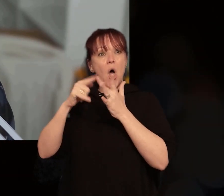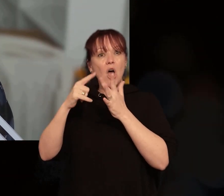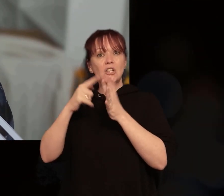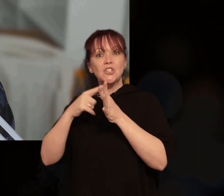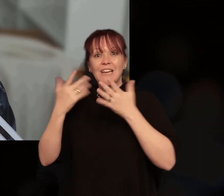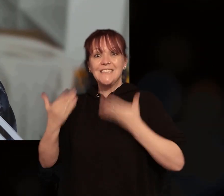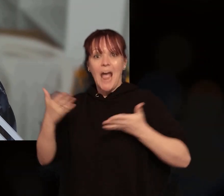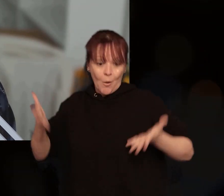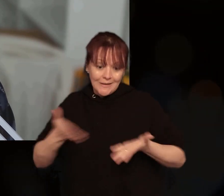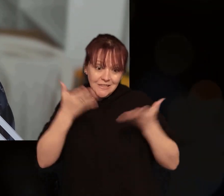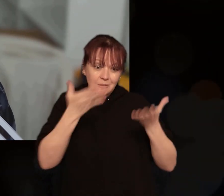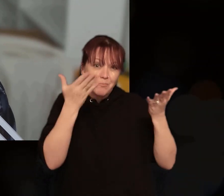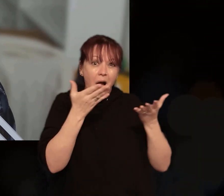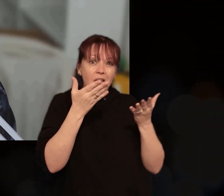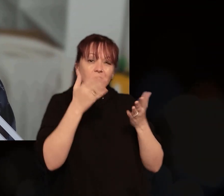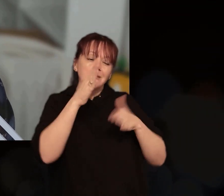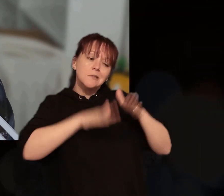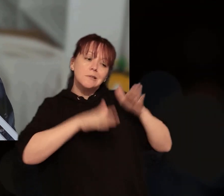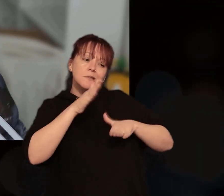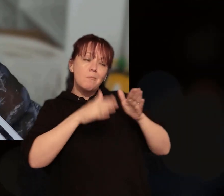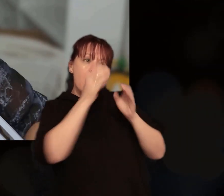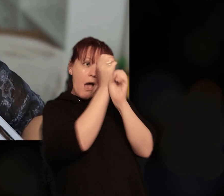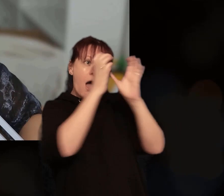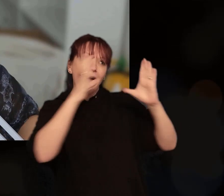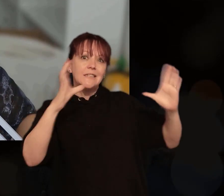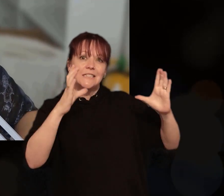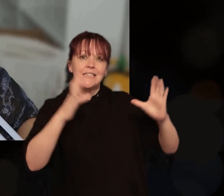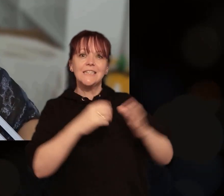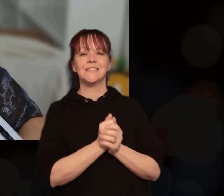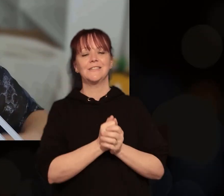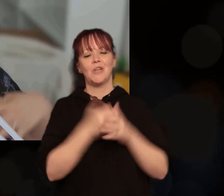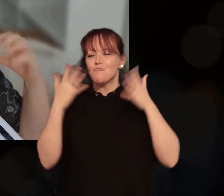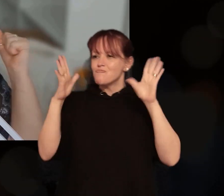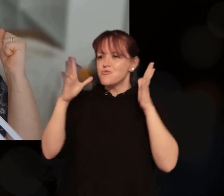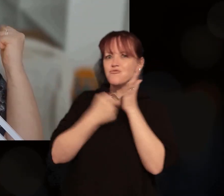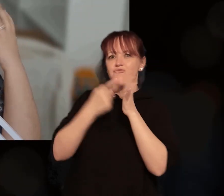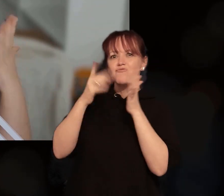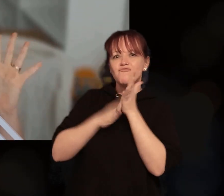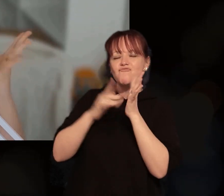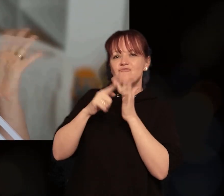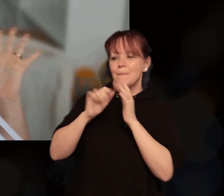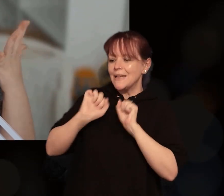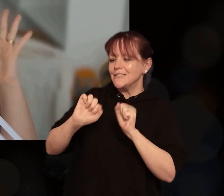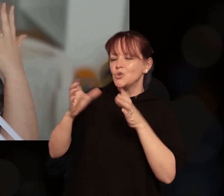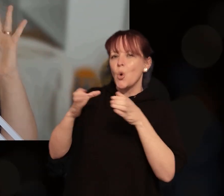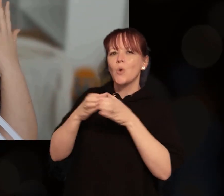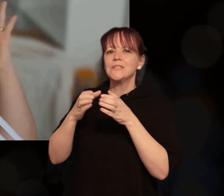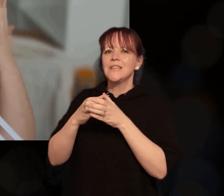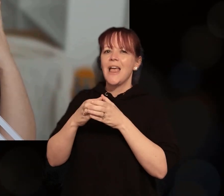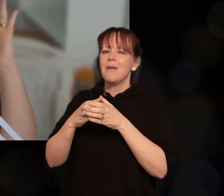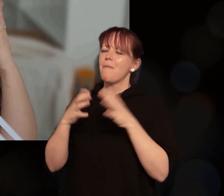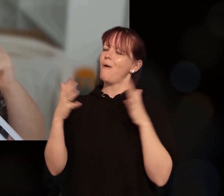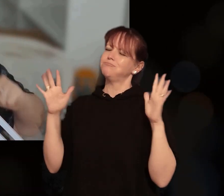as all innovation does. So congrats to Remi and team, you absolutely nailed this one, great work.